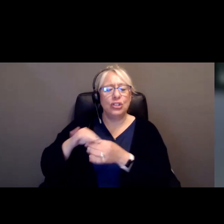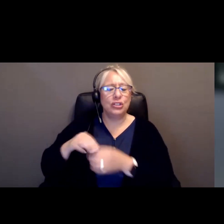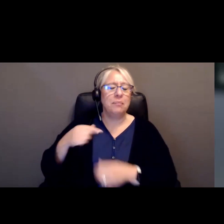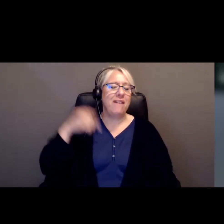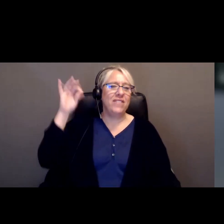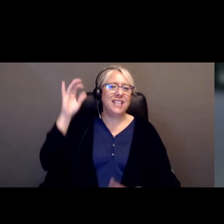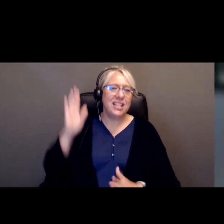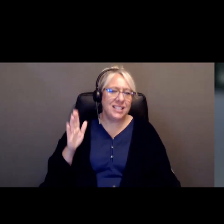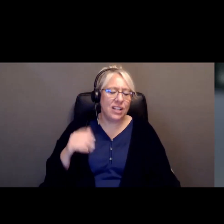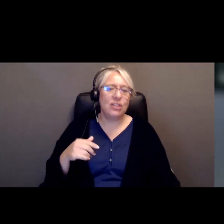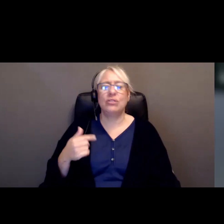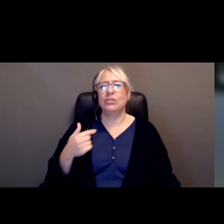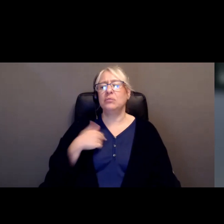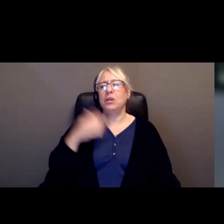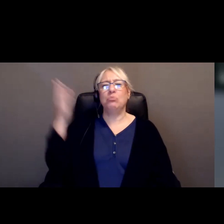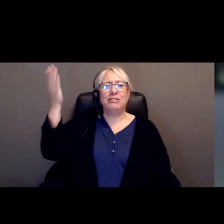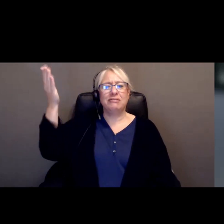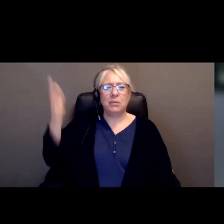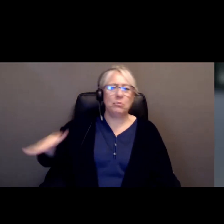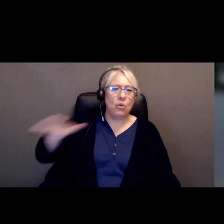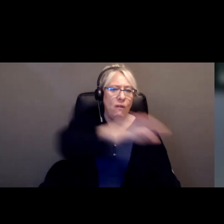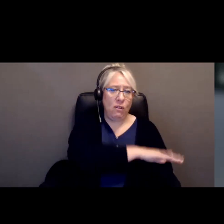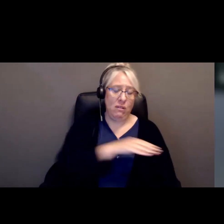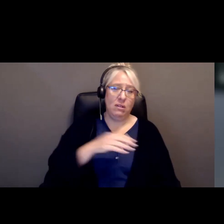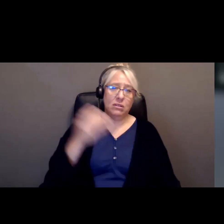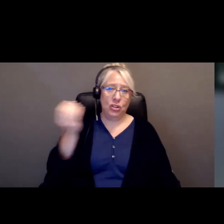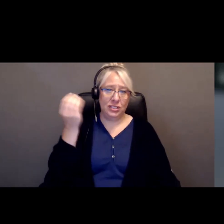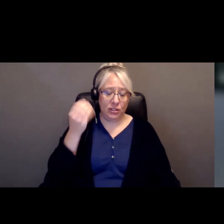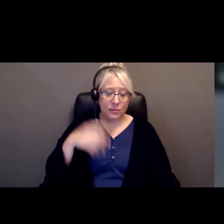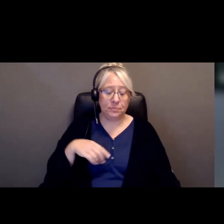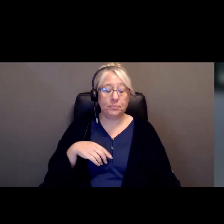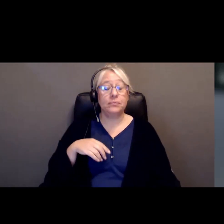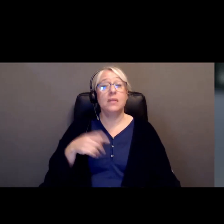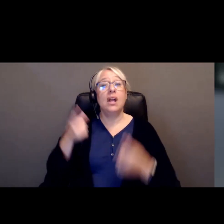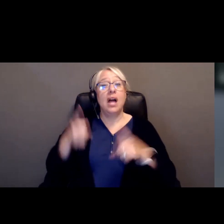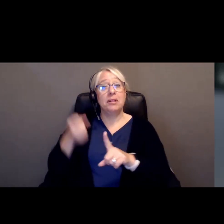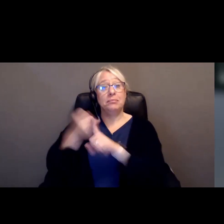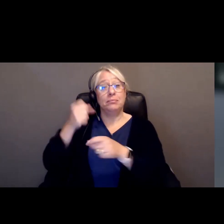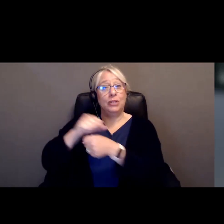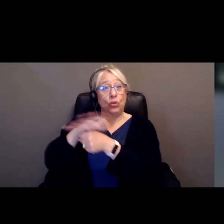I presented throughout Ontario. When COVID hit, I asked them to start thinking about all of their